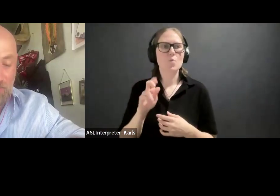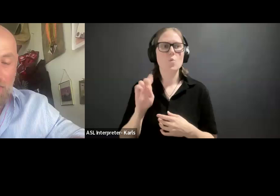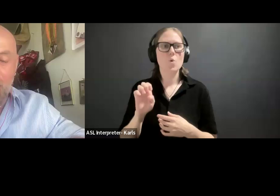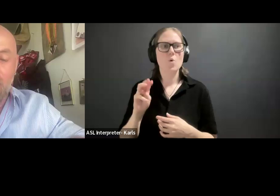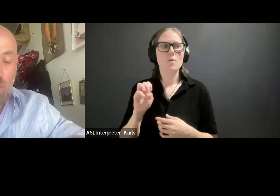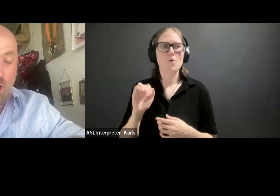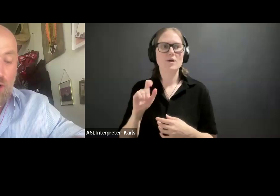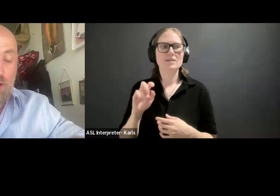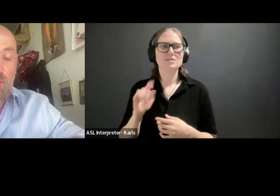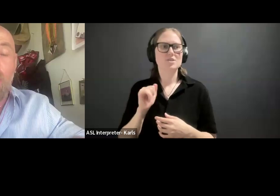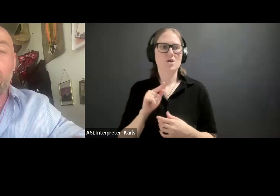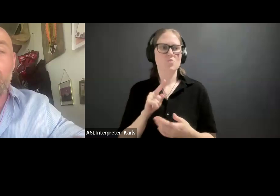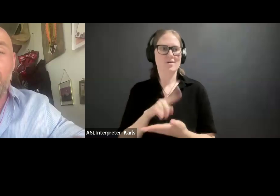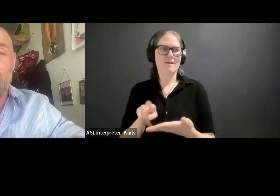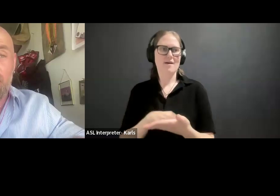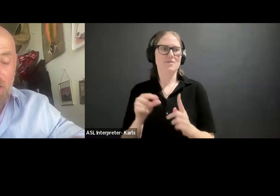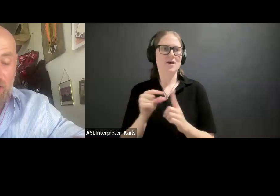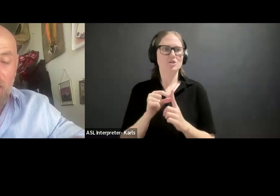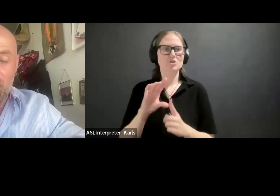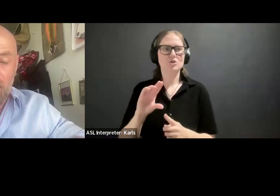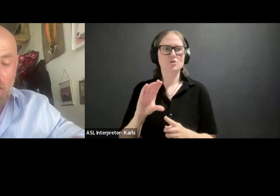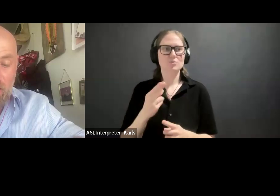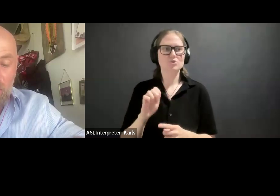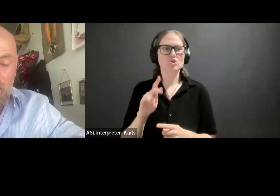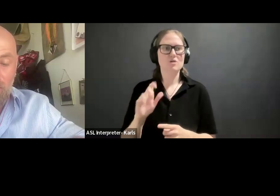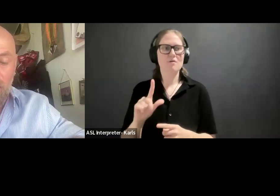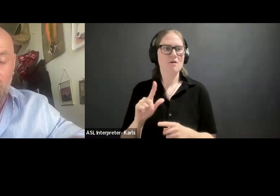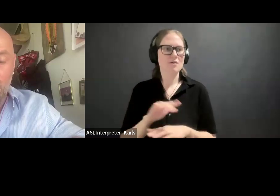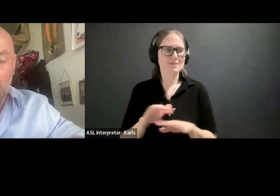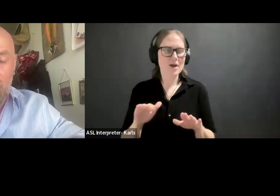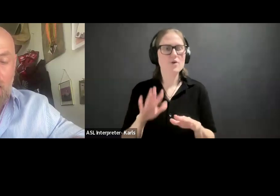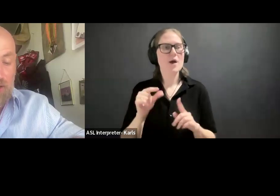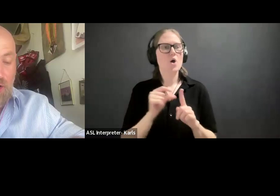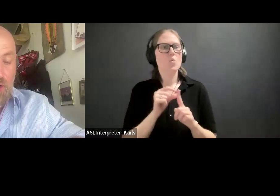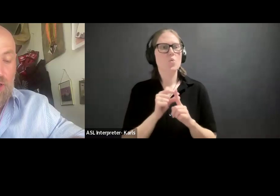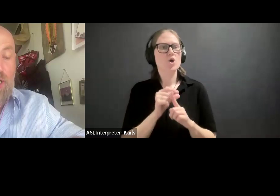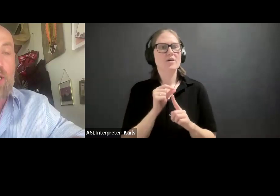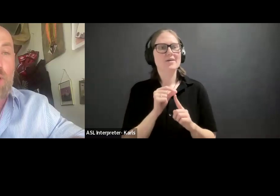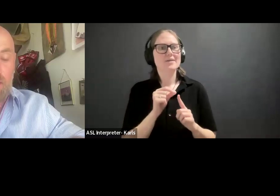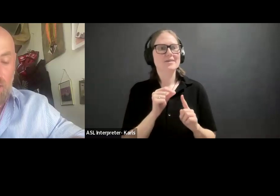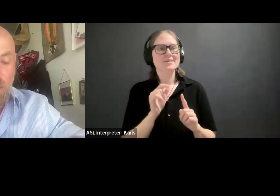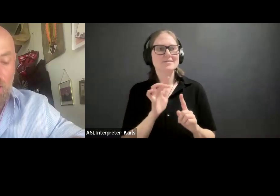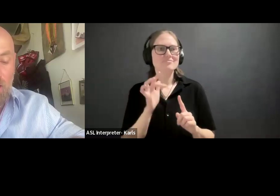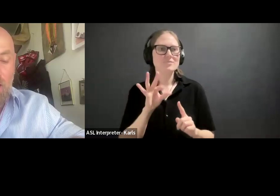The word problematically fetishizing, typically refers to working-class, darker-skinned, muscular men.